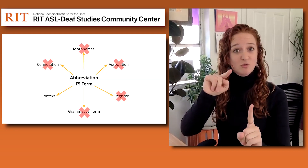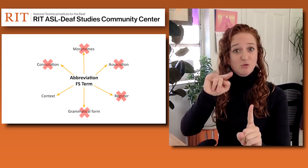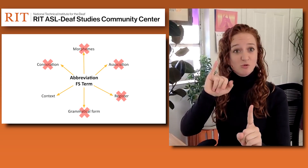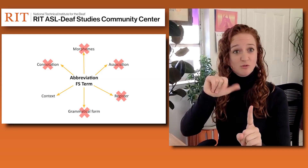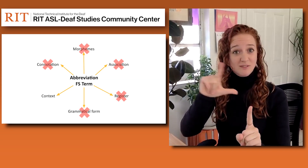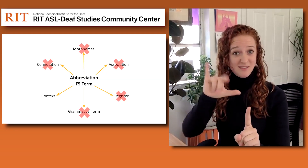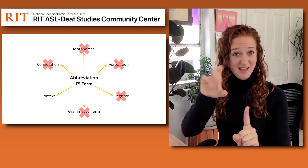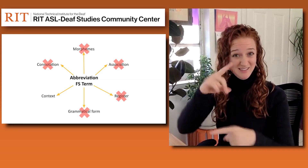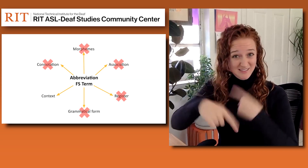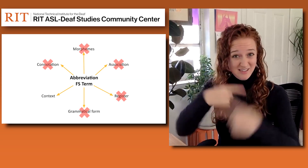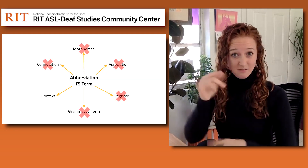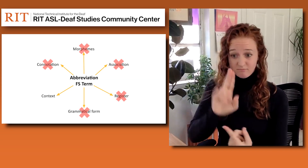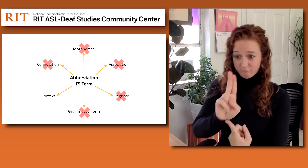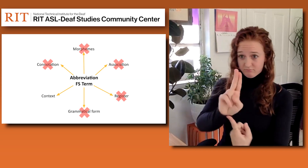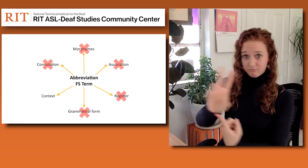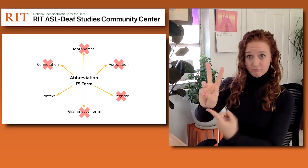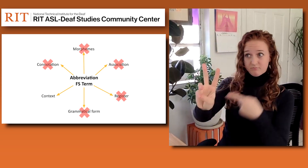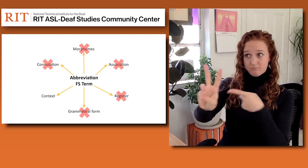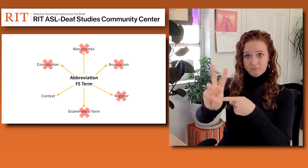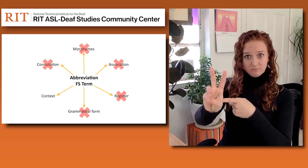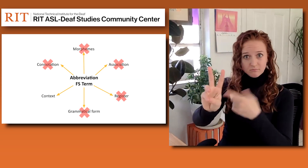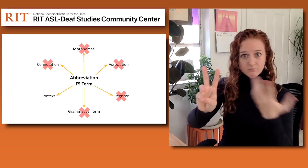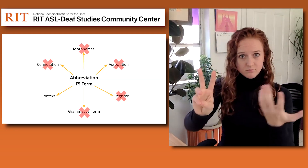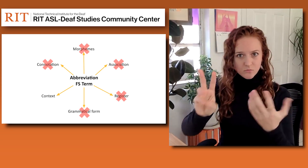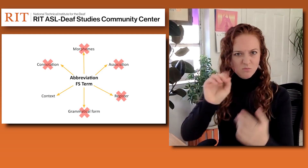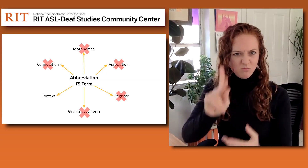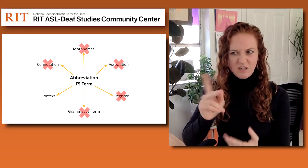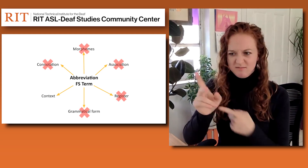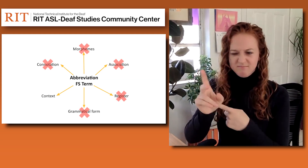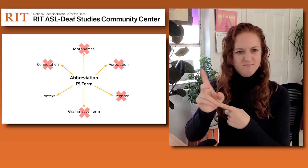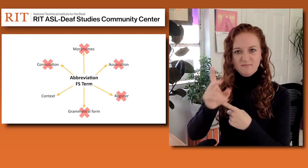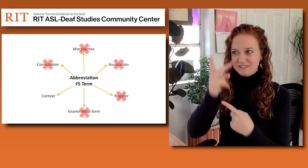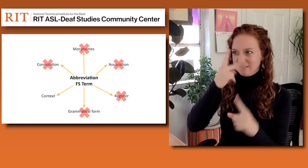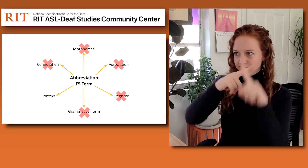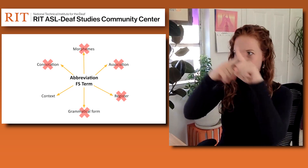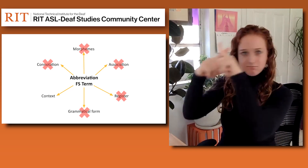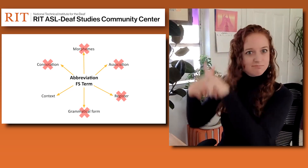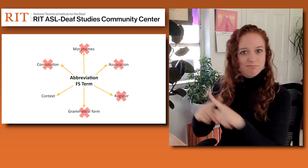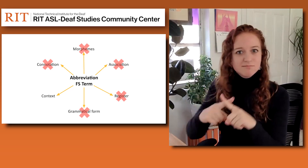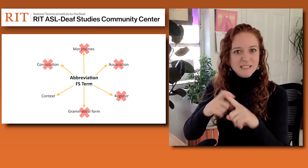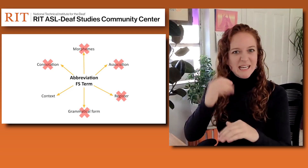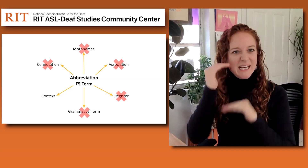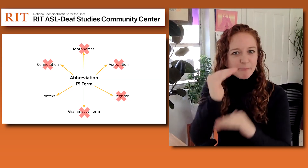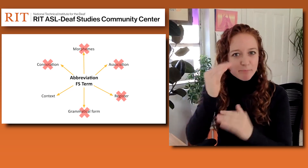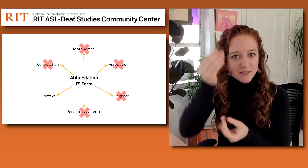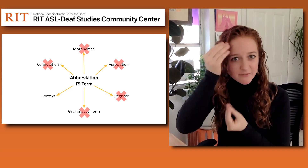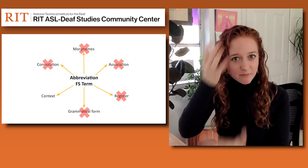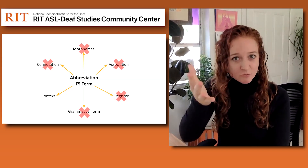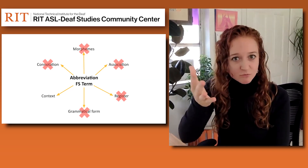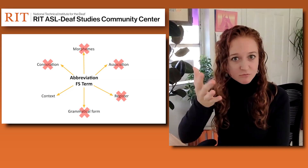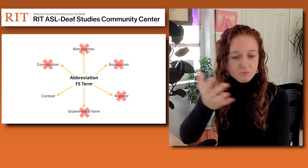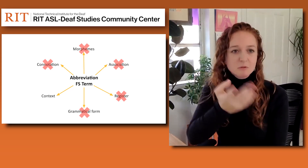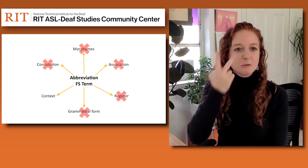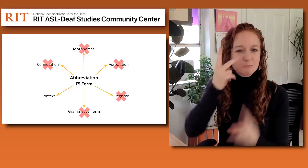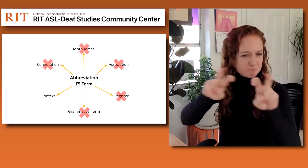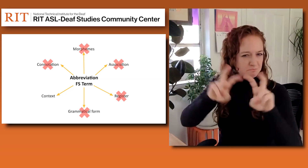So, if we look at initialized signs, "UW," if we look at all of our parts,